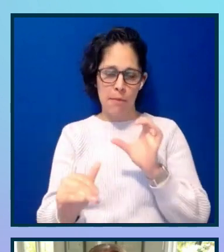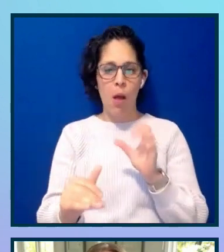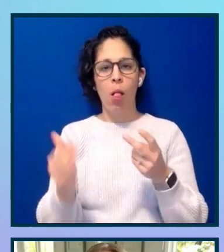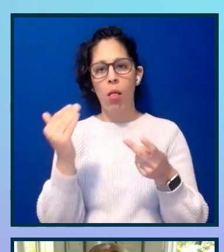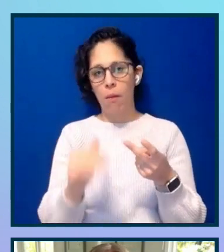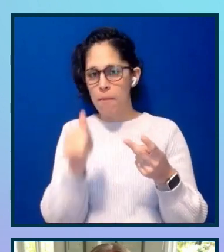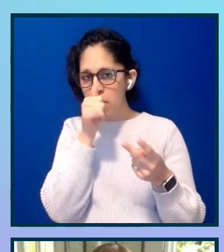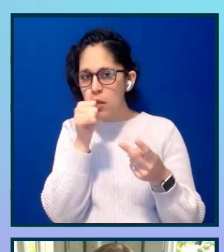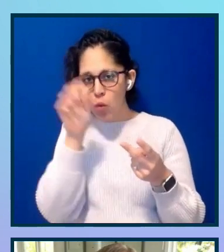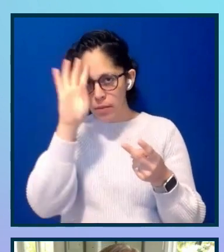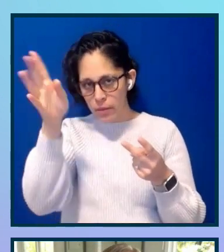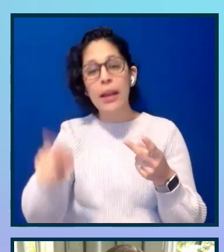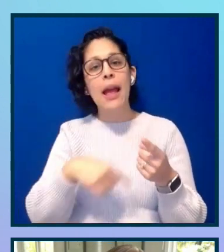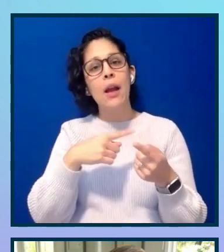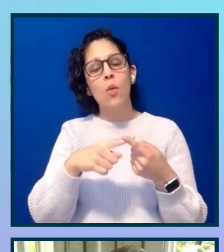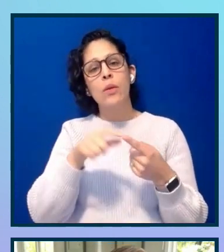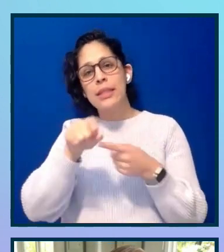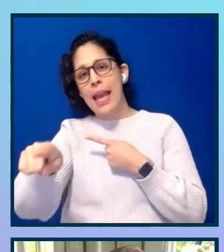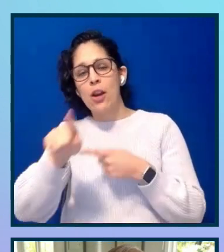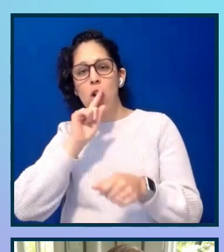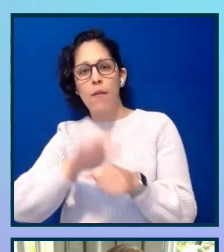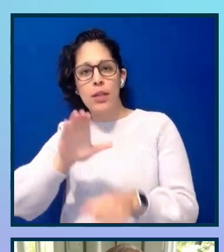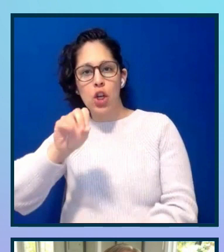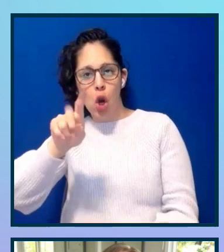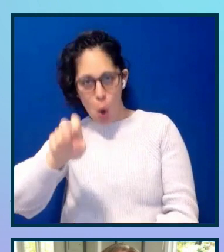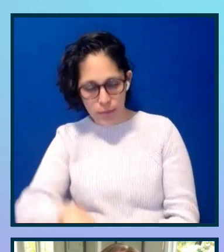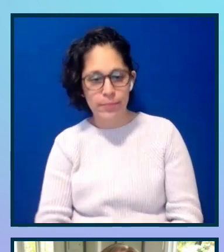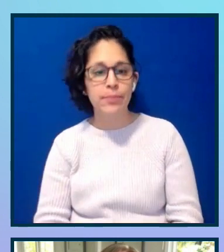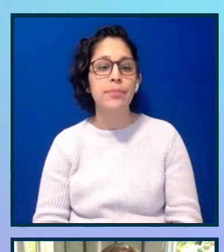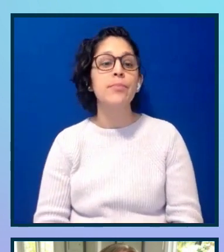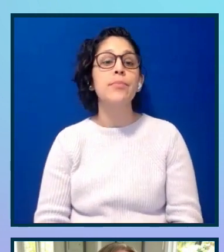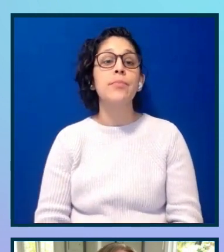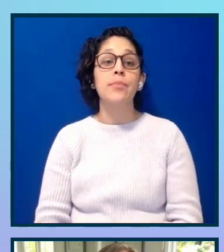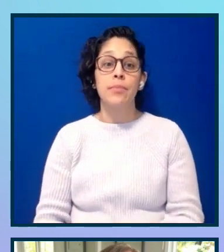and then that's gonna send you a confirmation code, and then you'll come back and enter that code